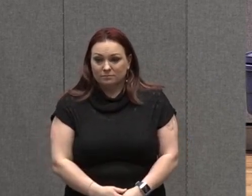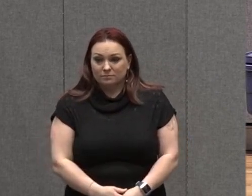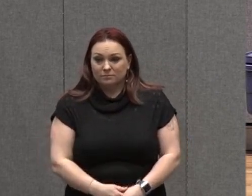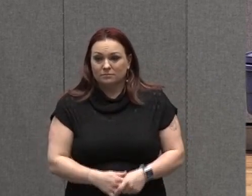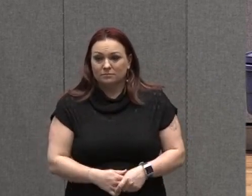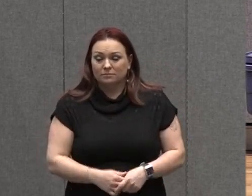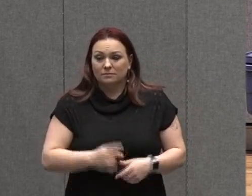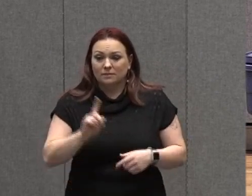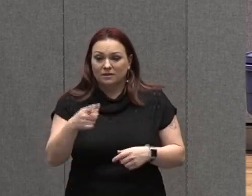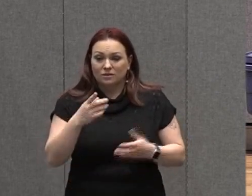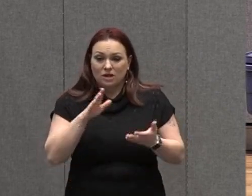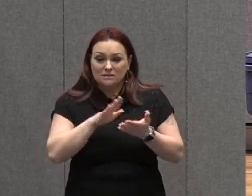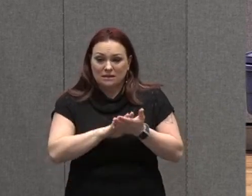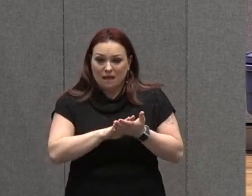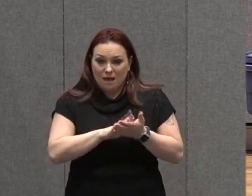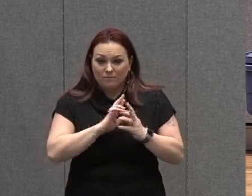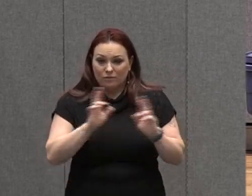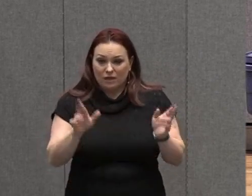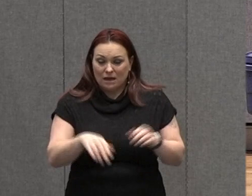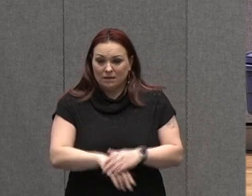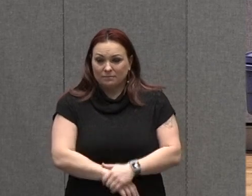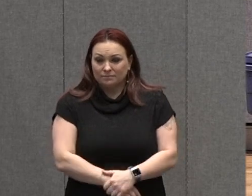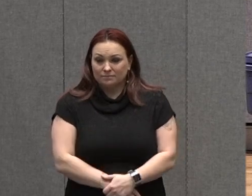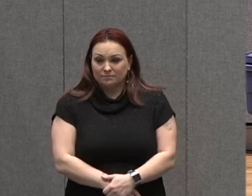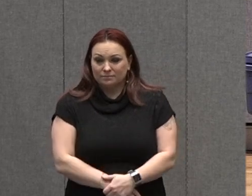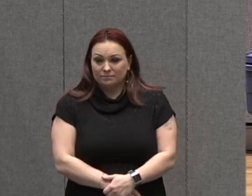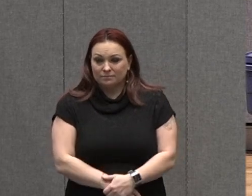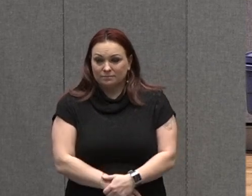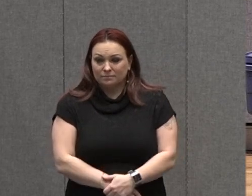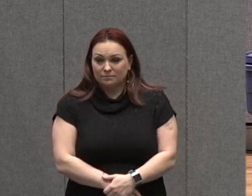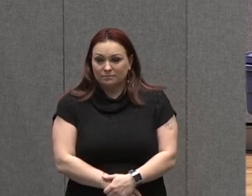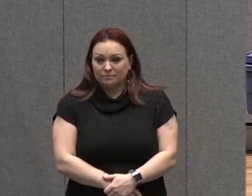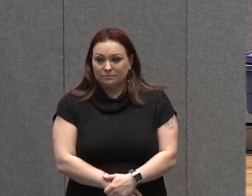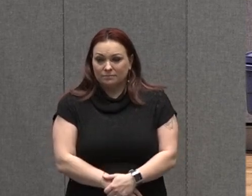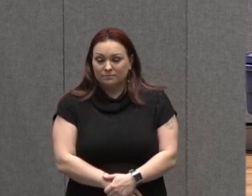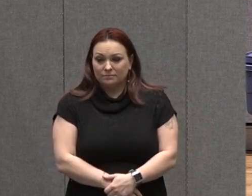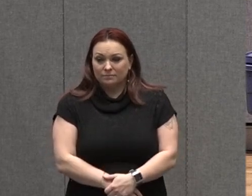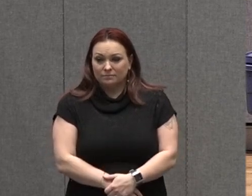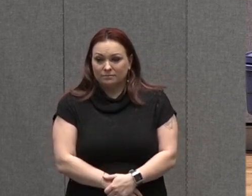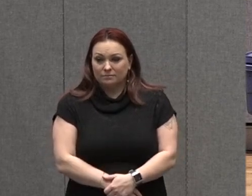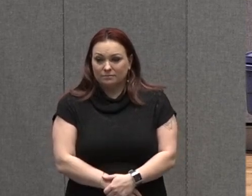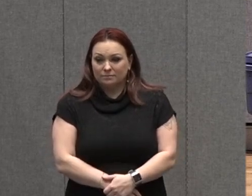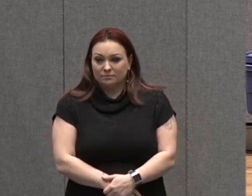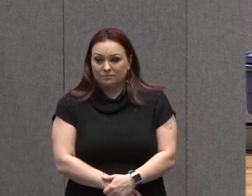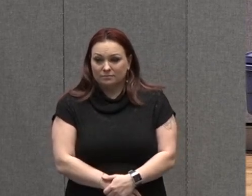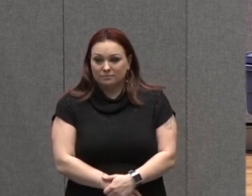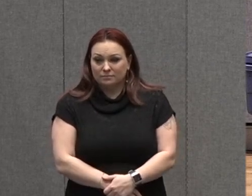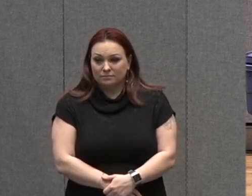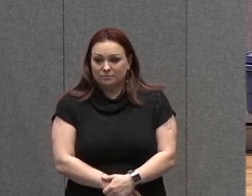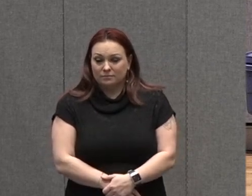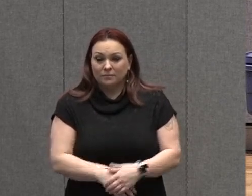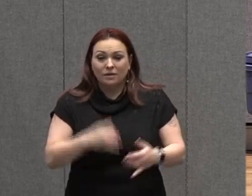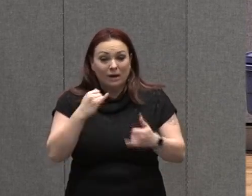Just clap it, here you go. (clapping to the rhythm) Excellent, okay we have our last line.